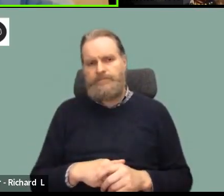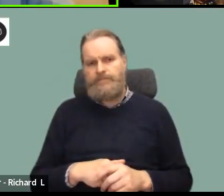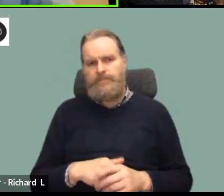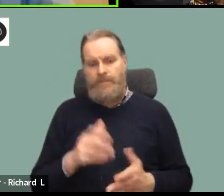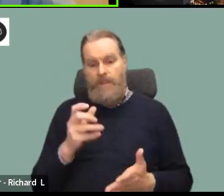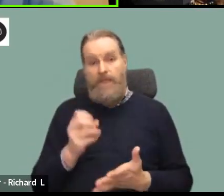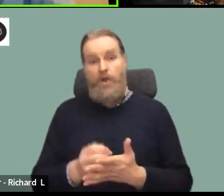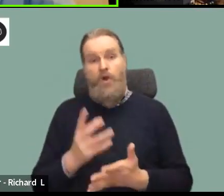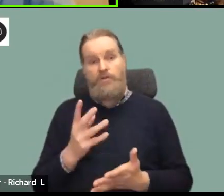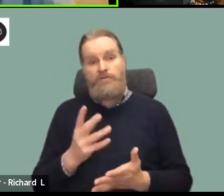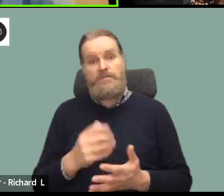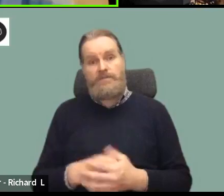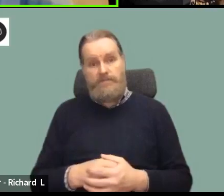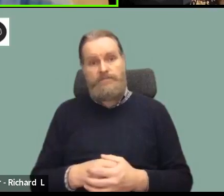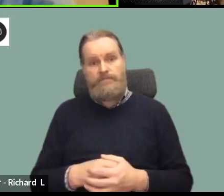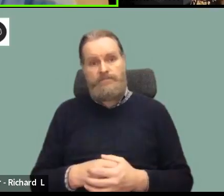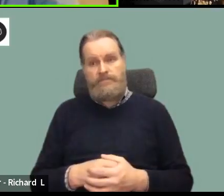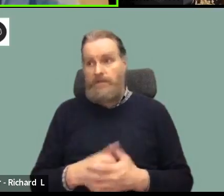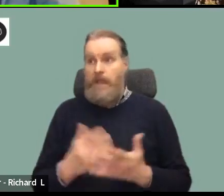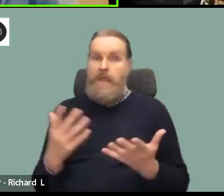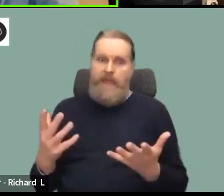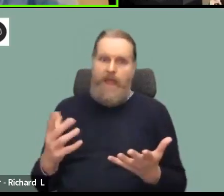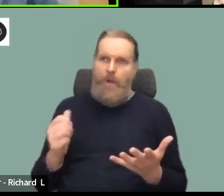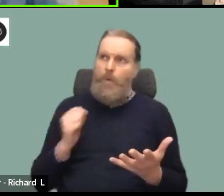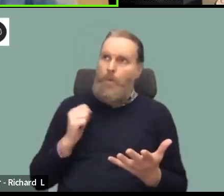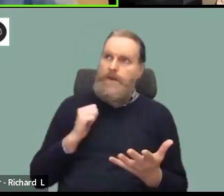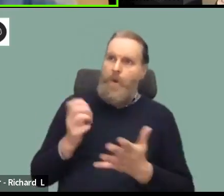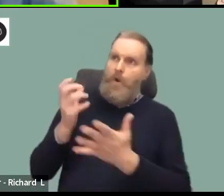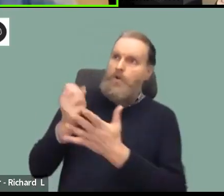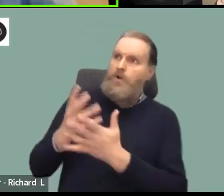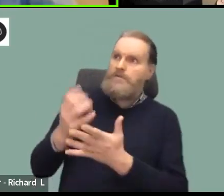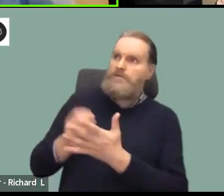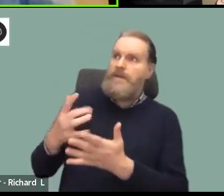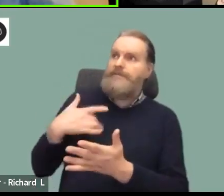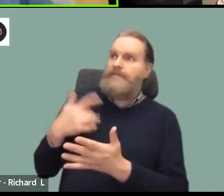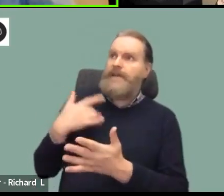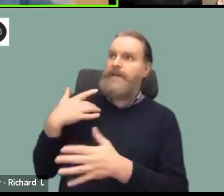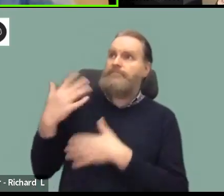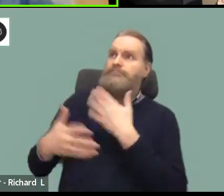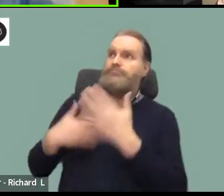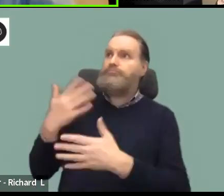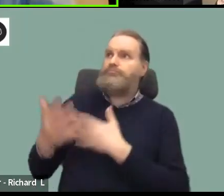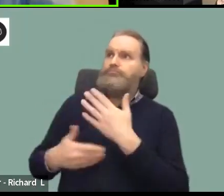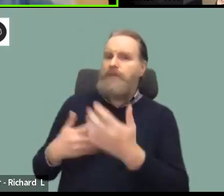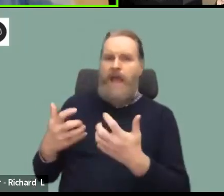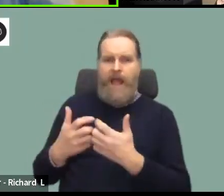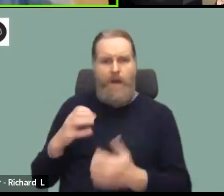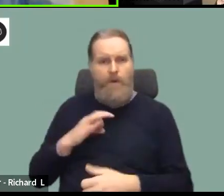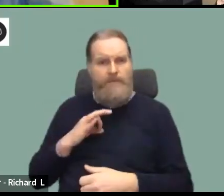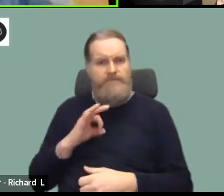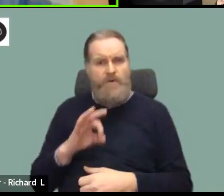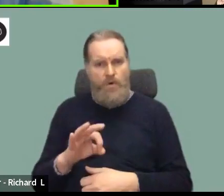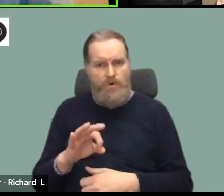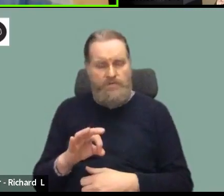cover very briefly, is the cover very briefly, is the cost of that to members and in the cost of living Crisis How can members afford it.